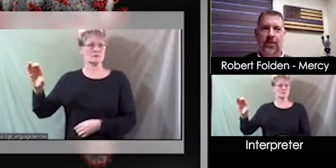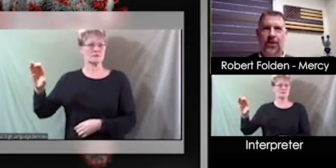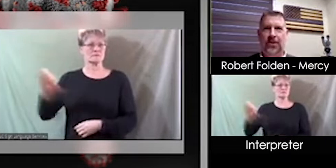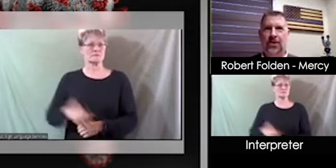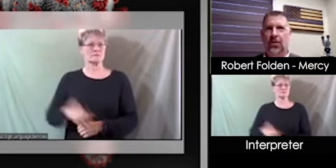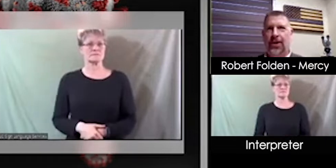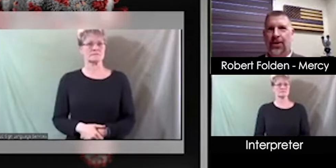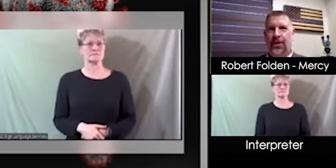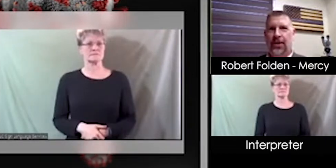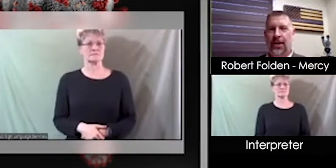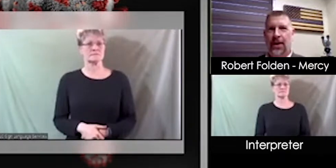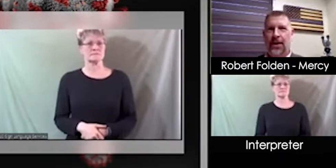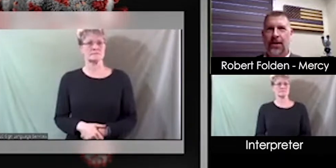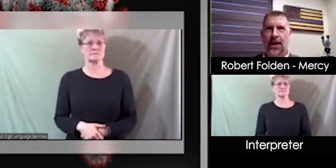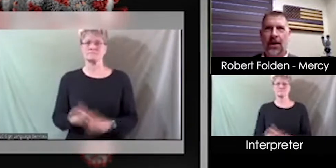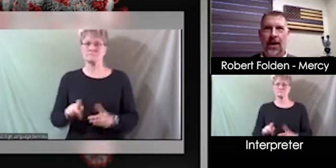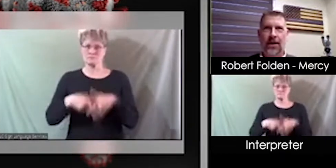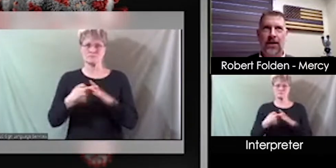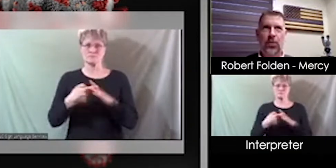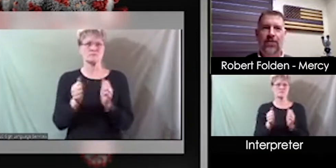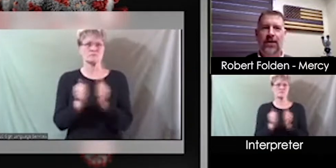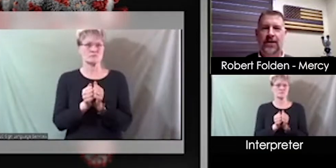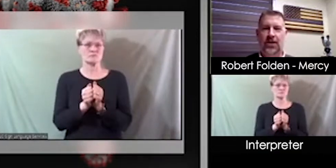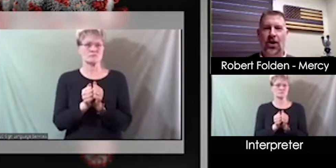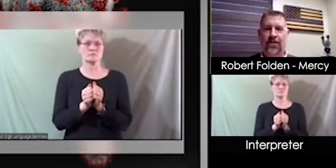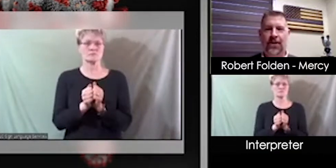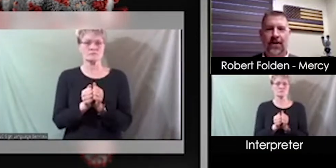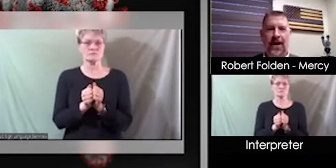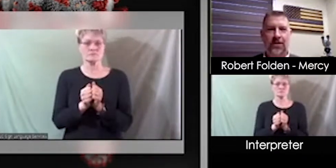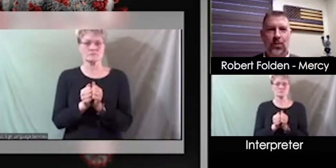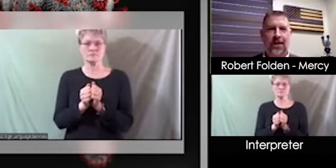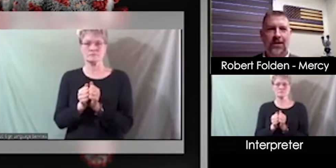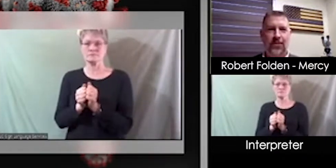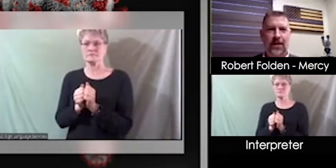First let me start with I think we feel as confident as we can